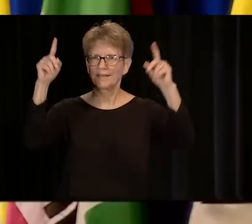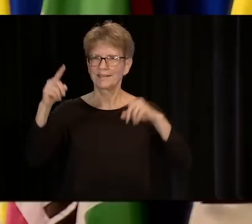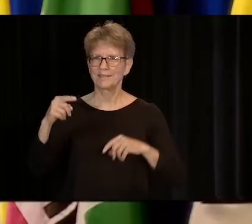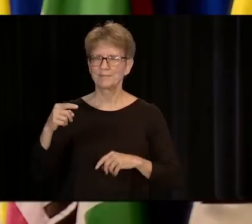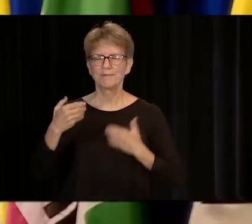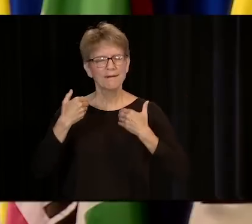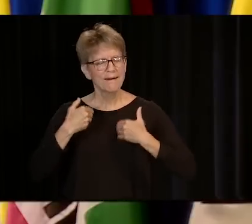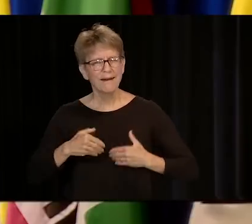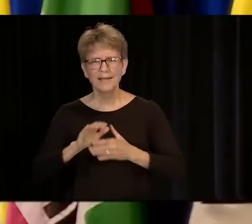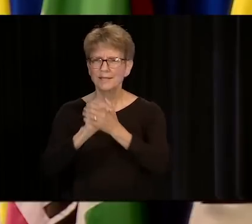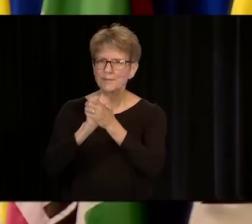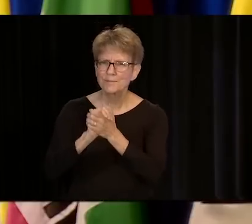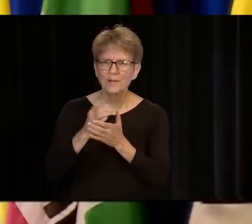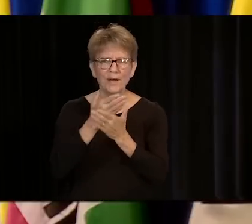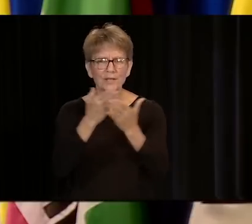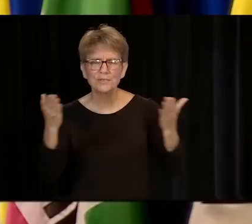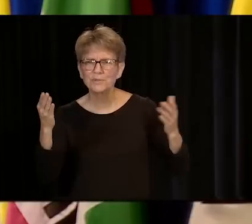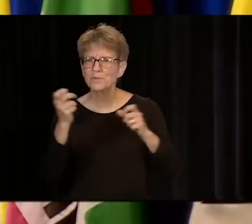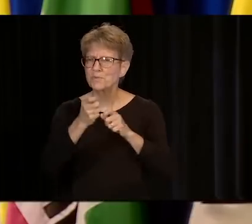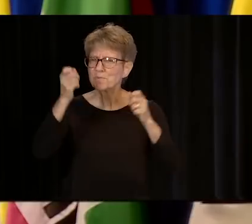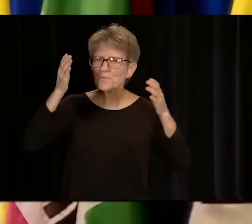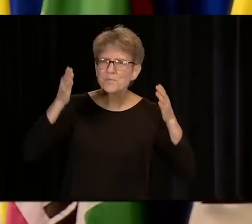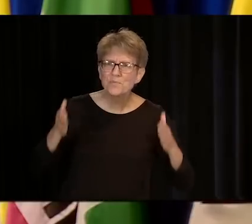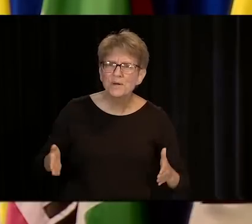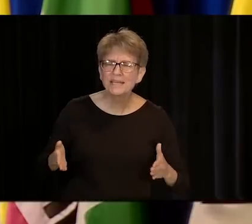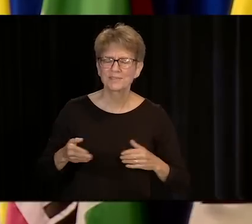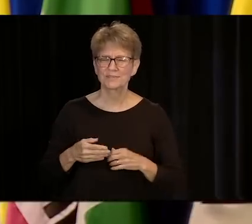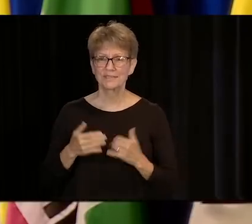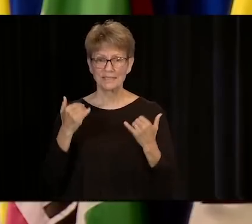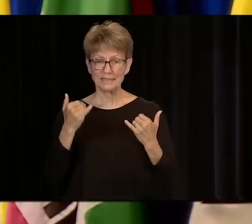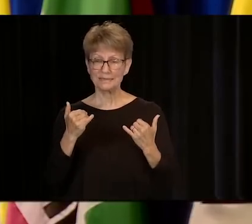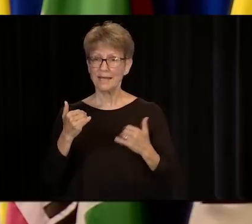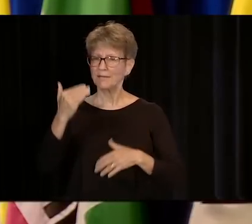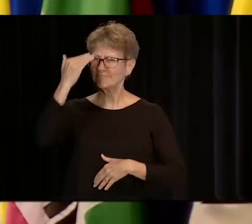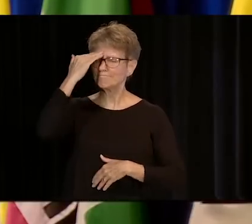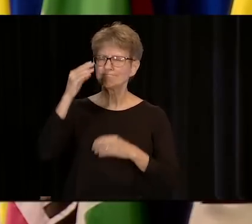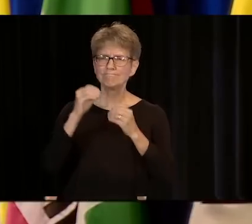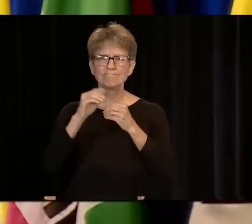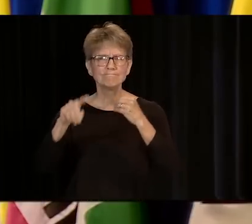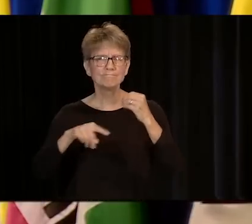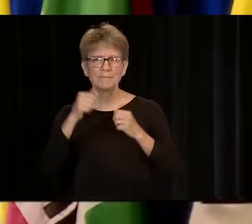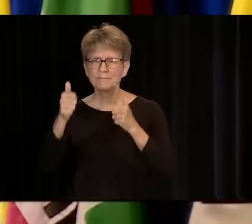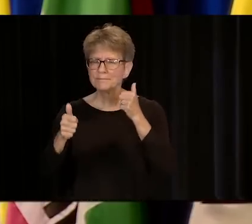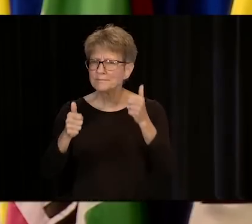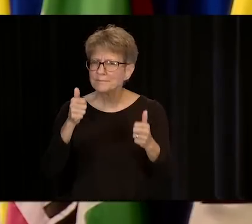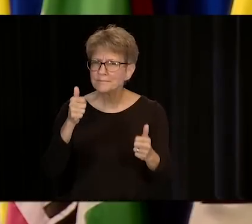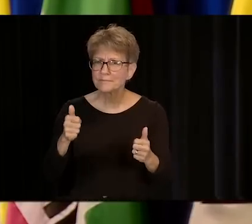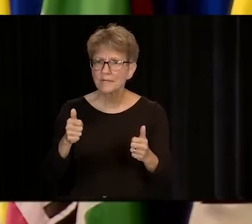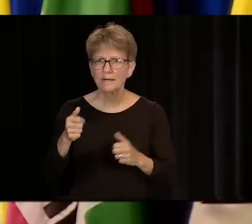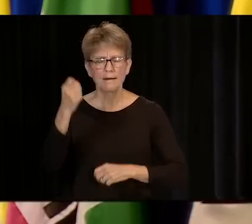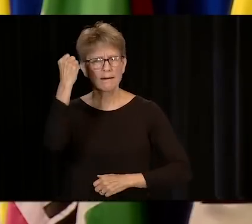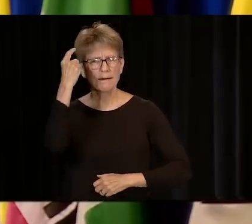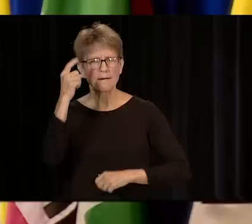I APPLAUD YOU ALL AS THE WINNERS YOU ARE. YOU NOW KNOW MORE ABOUT YOURSELVES AND UNDERSTAND